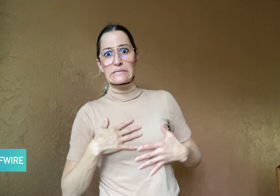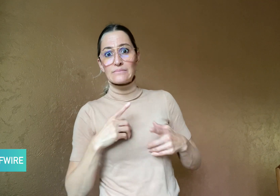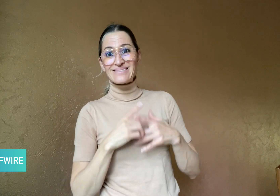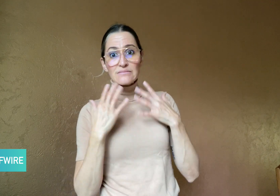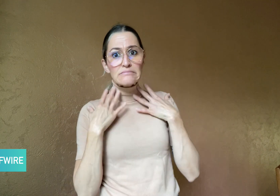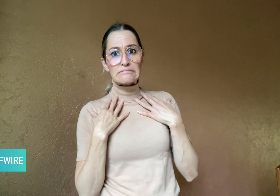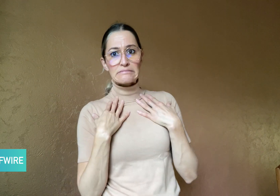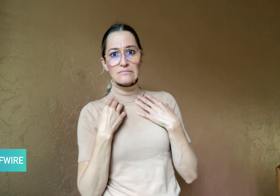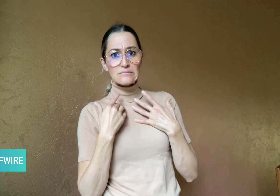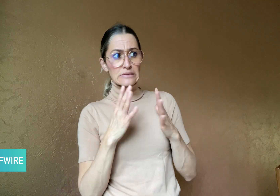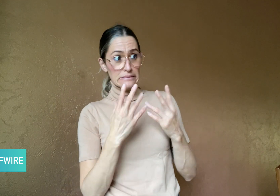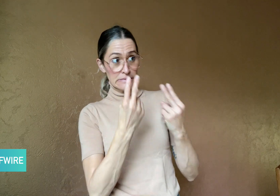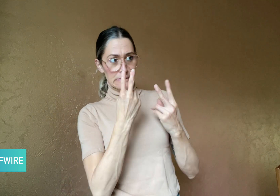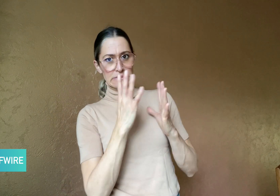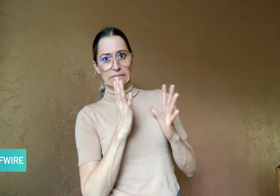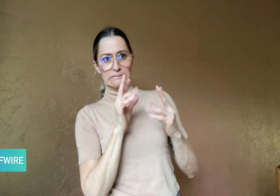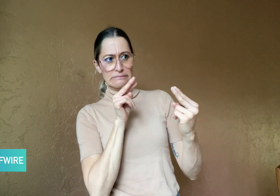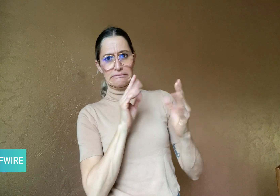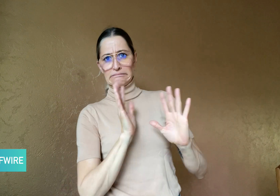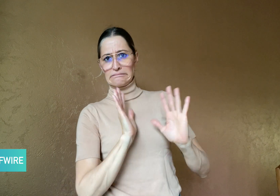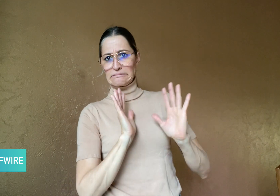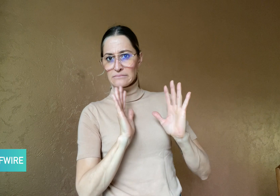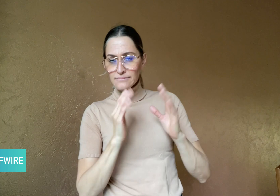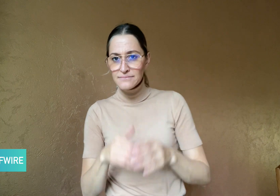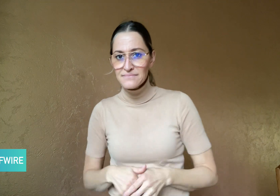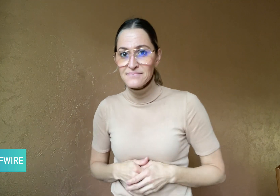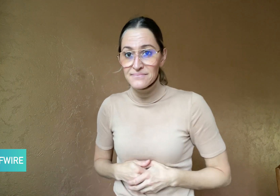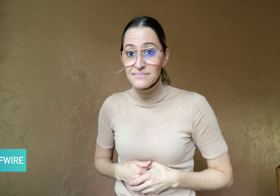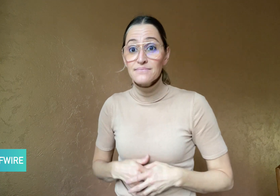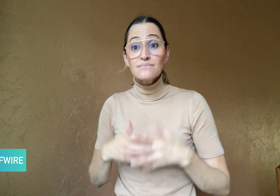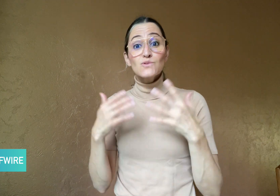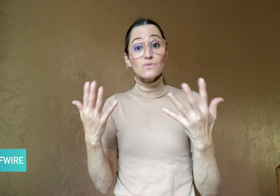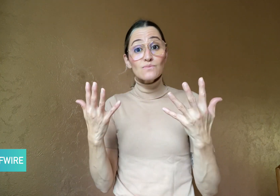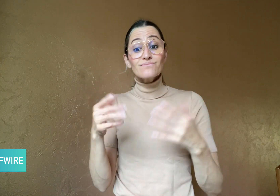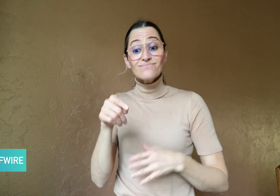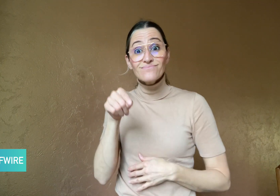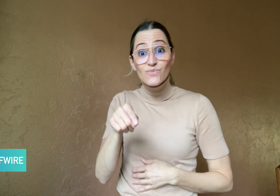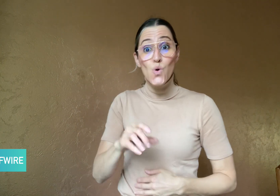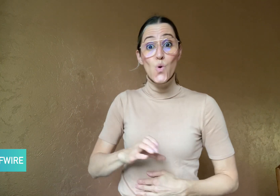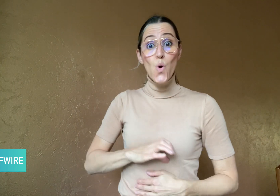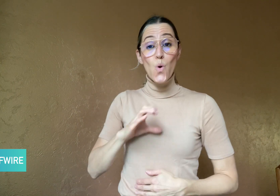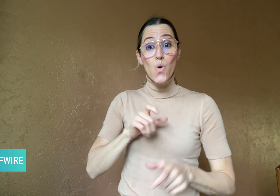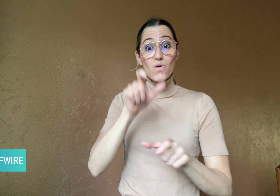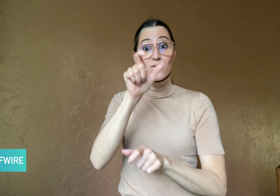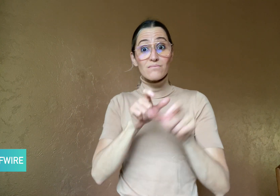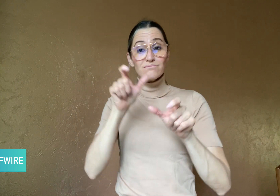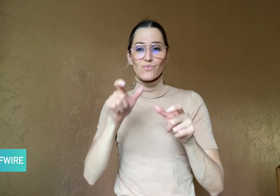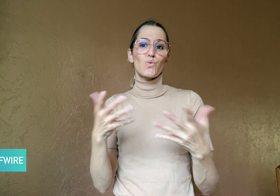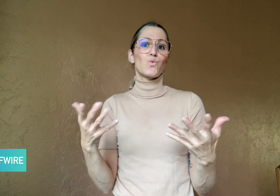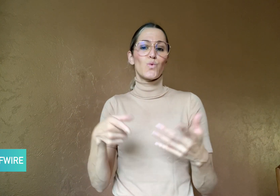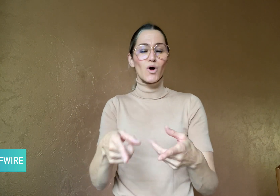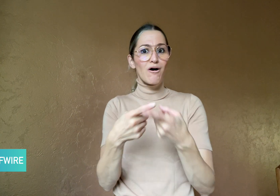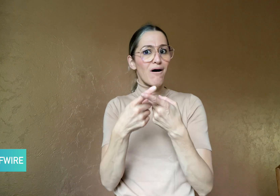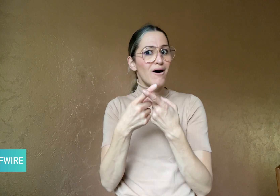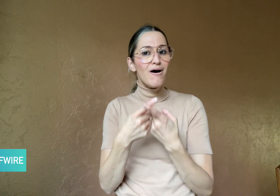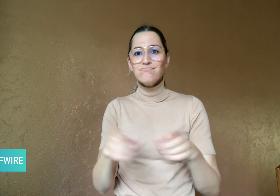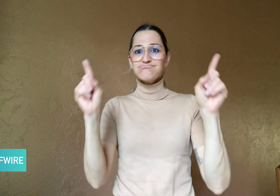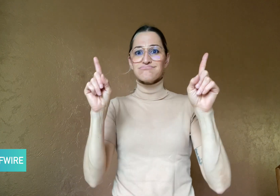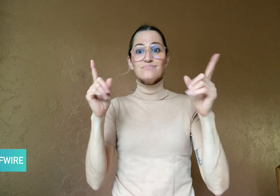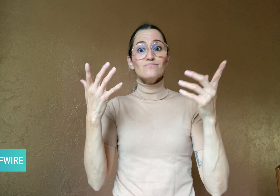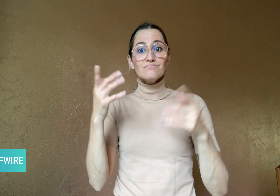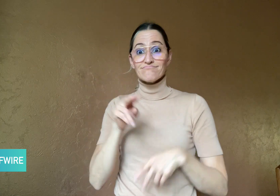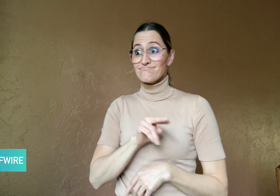CODAs to stand out in the hearing world. At the same time,